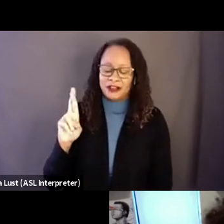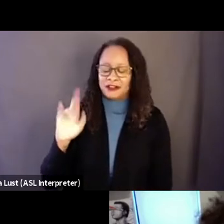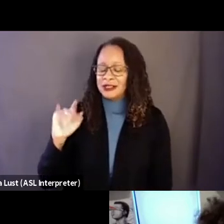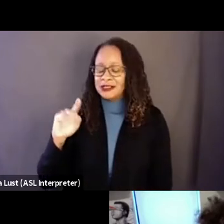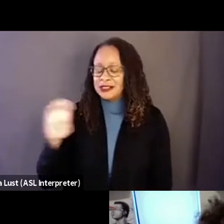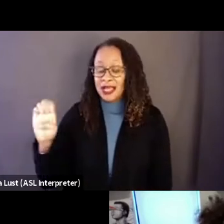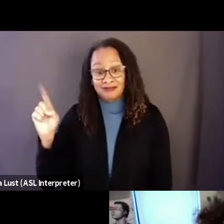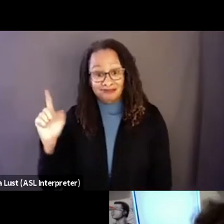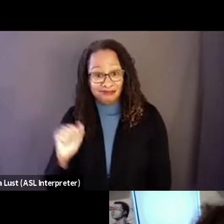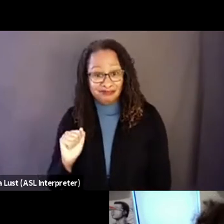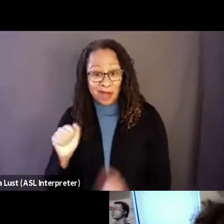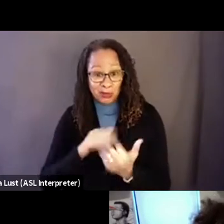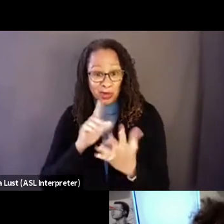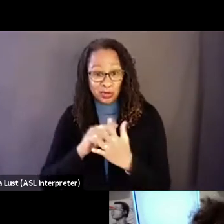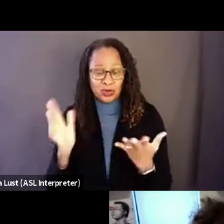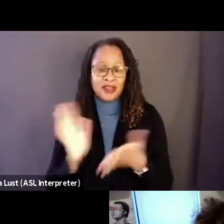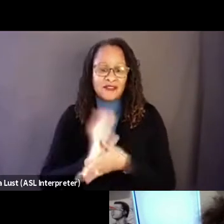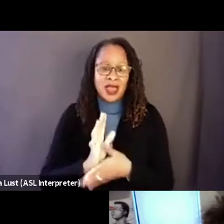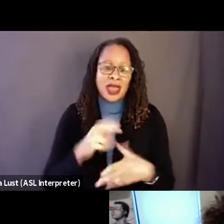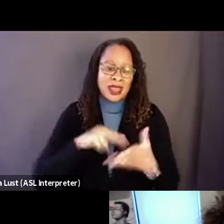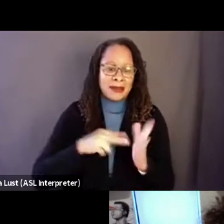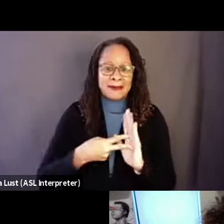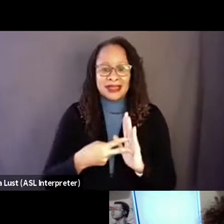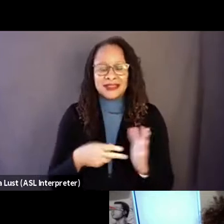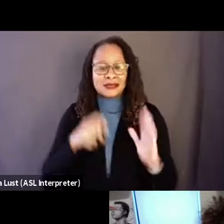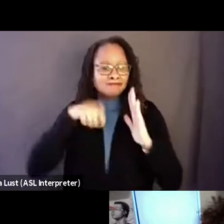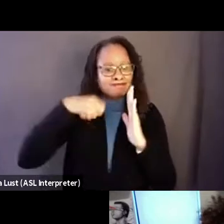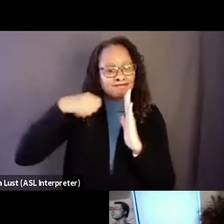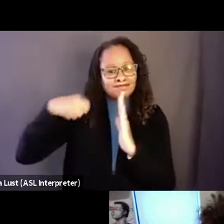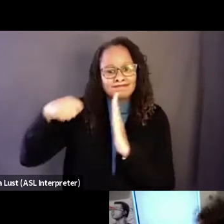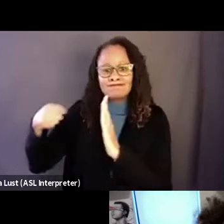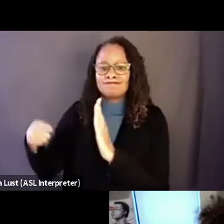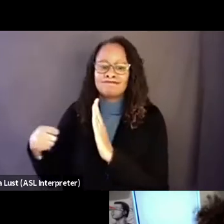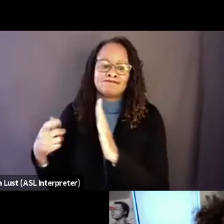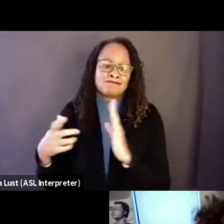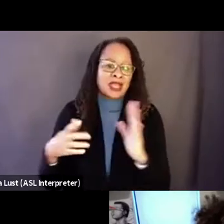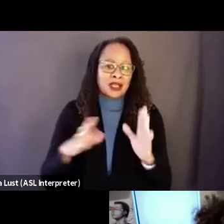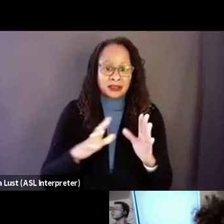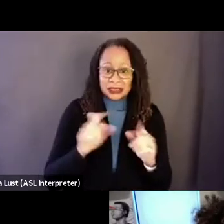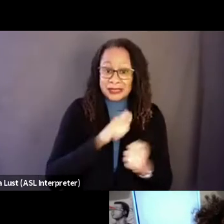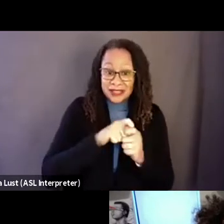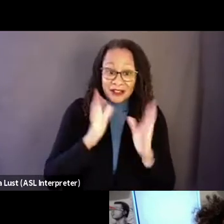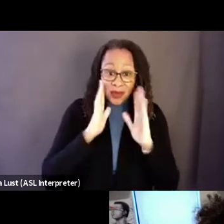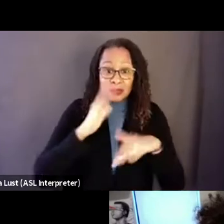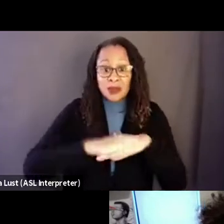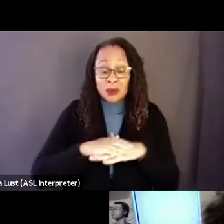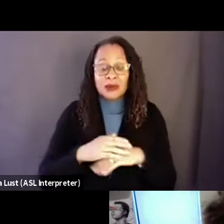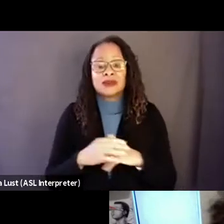Which means kind of taking a filming approach that was especially focused on just filming everyone